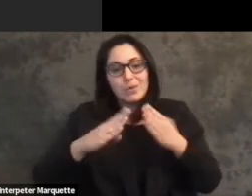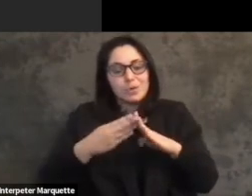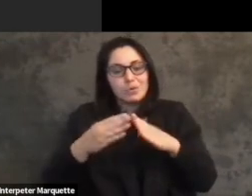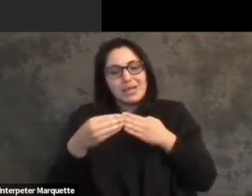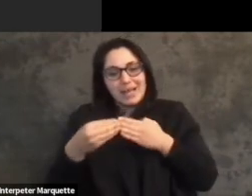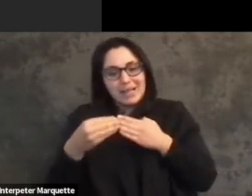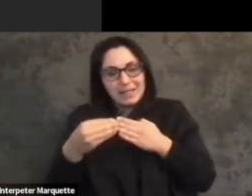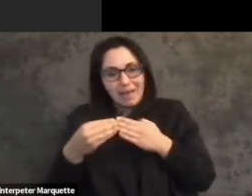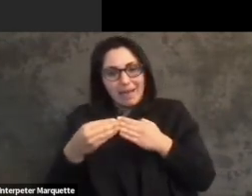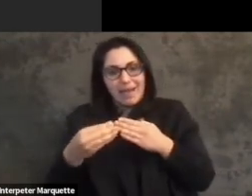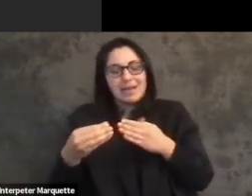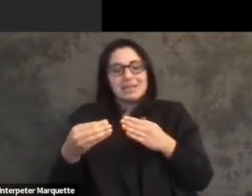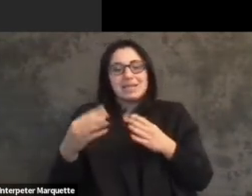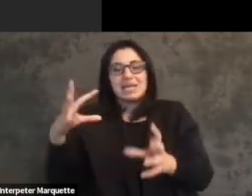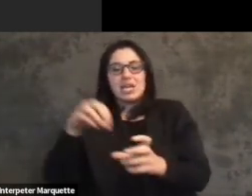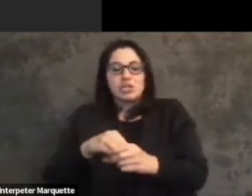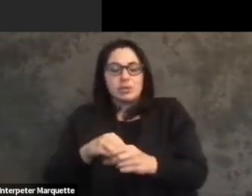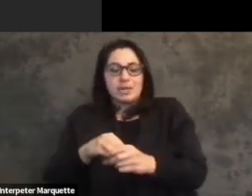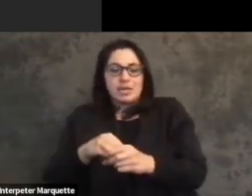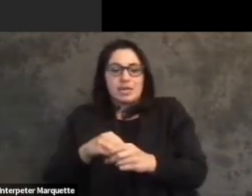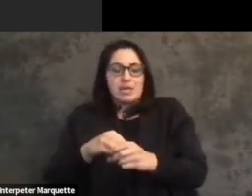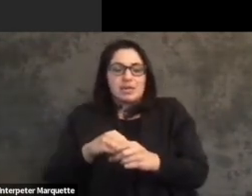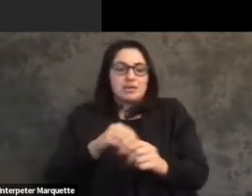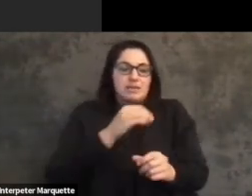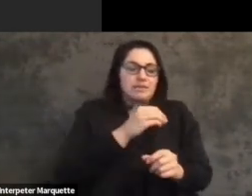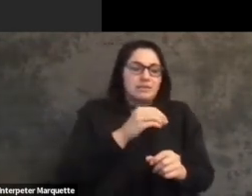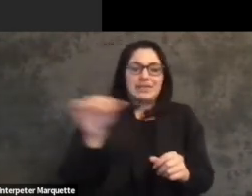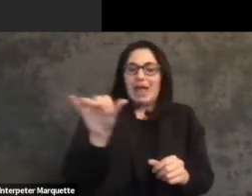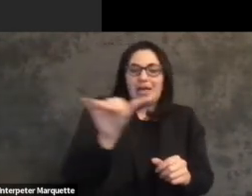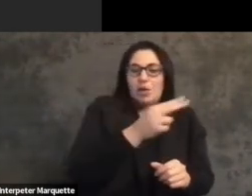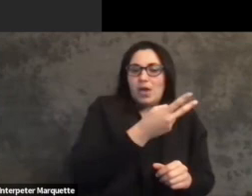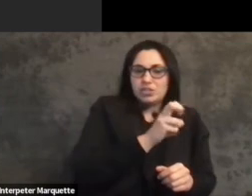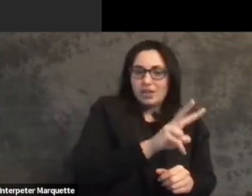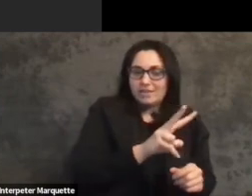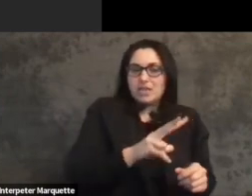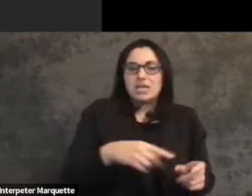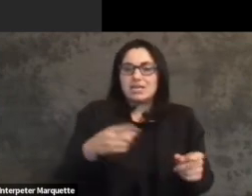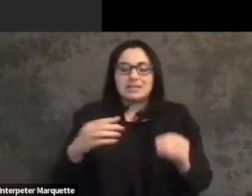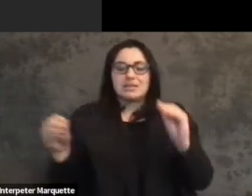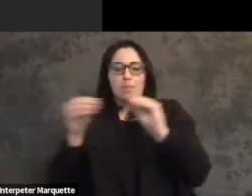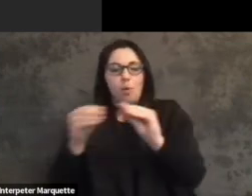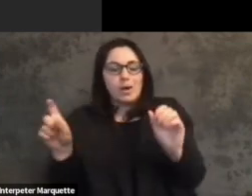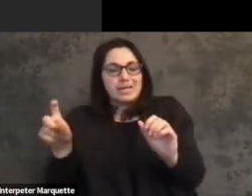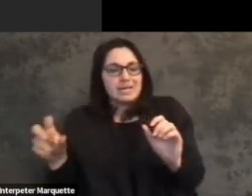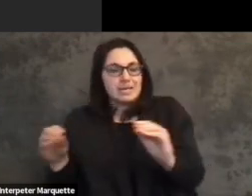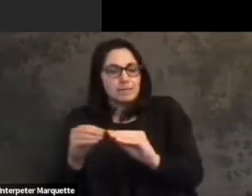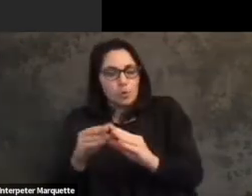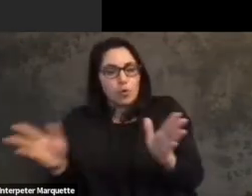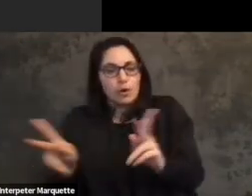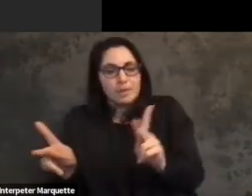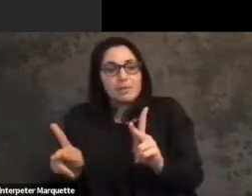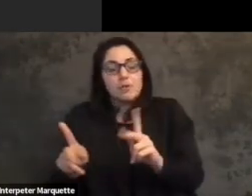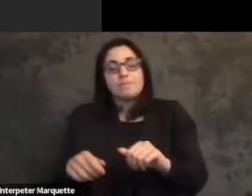endeavor that does not have the kinds of successful patient-led or community-led engagement that